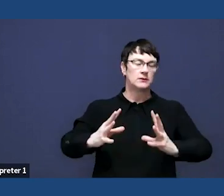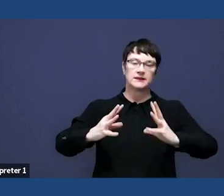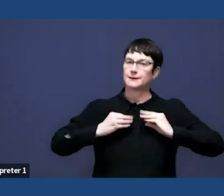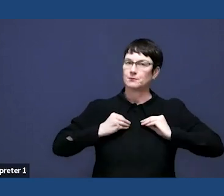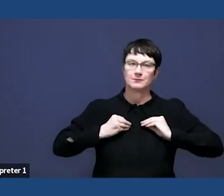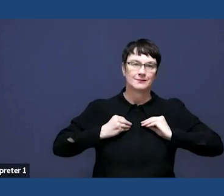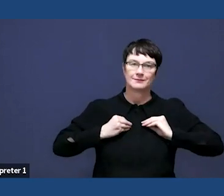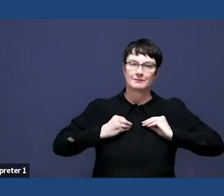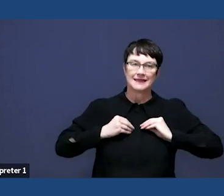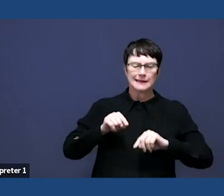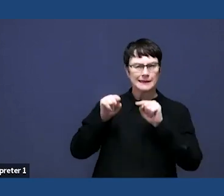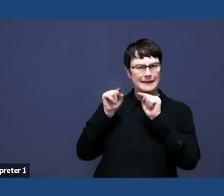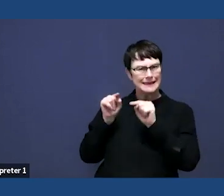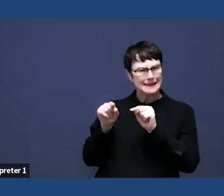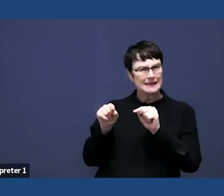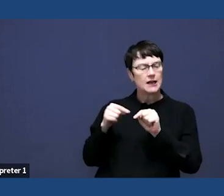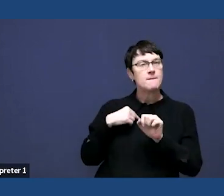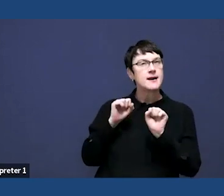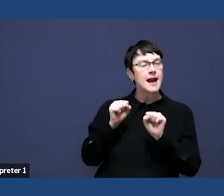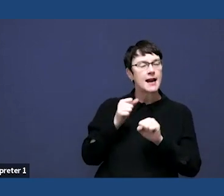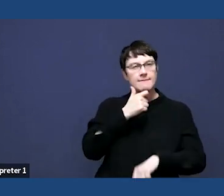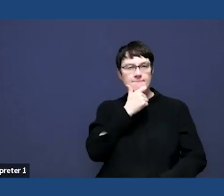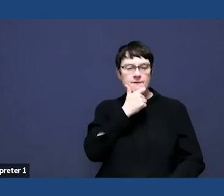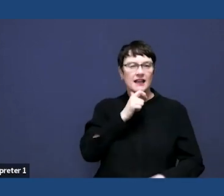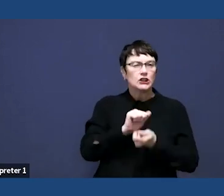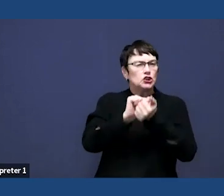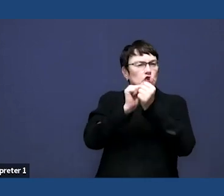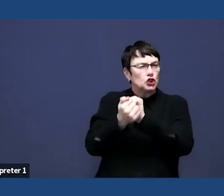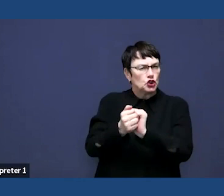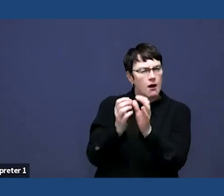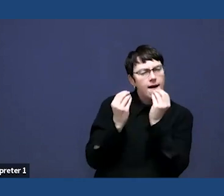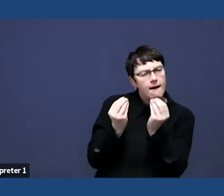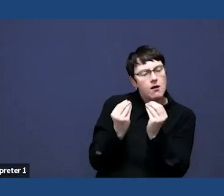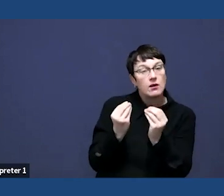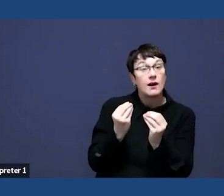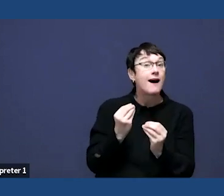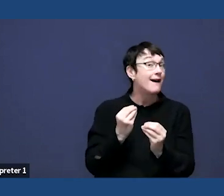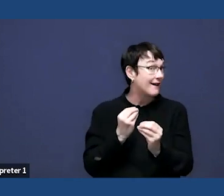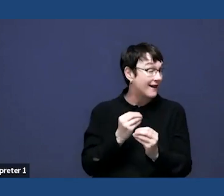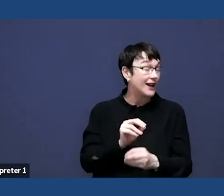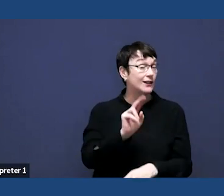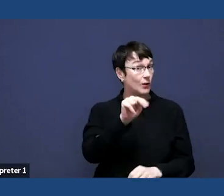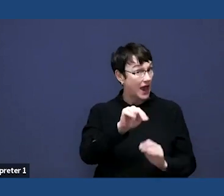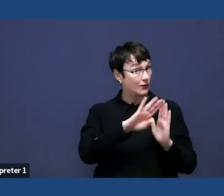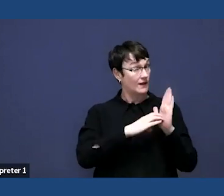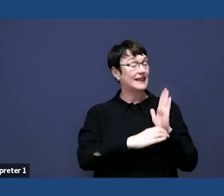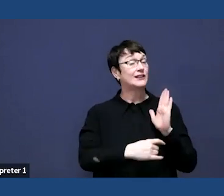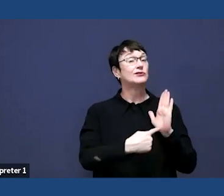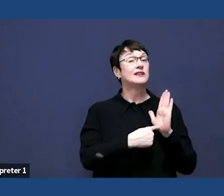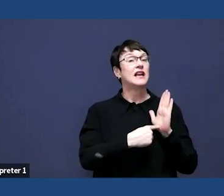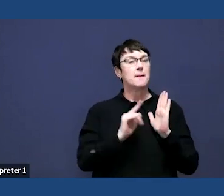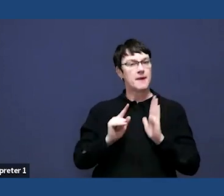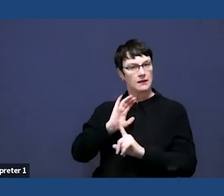By having a UN Convention that protects, that gives awareness, and implemented by the law